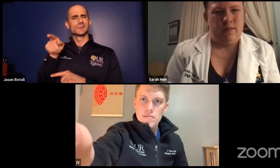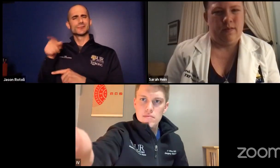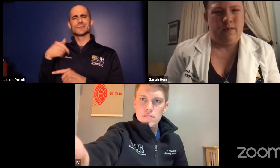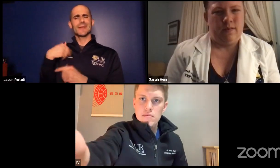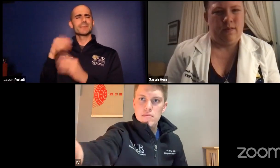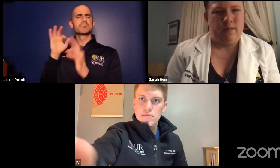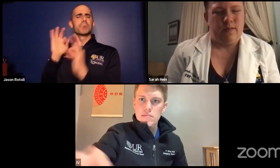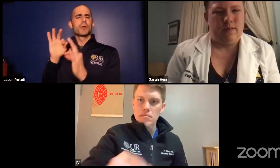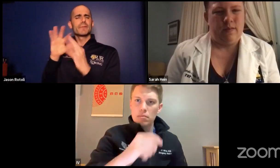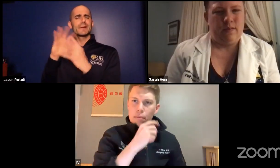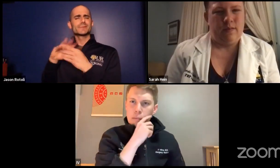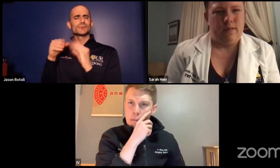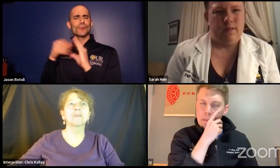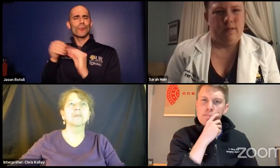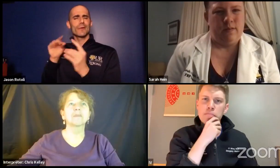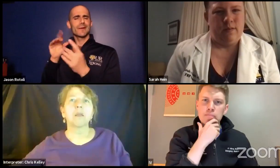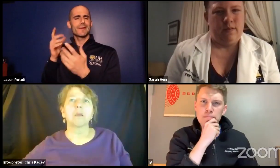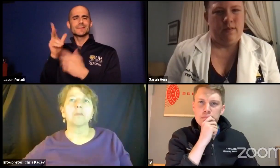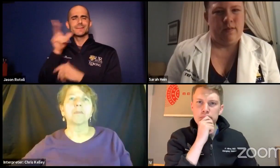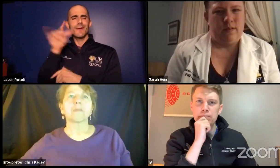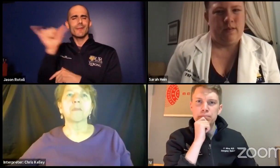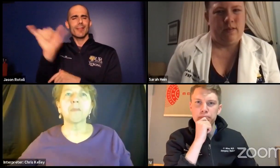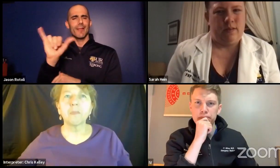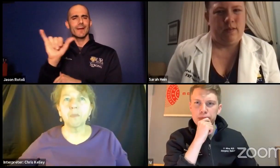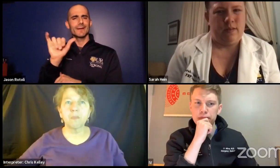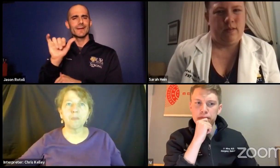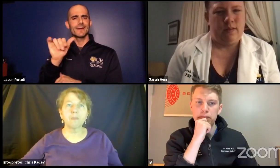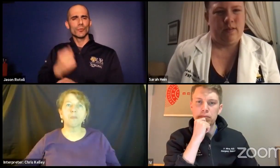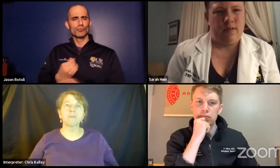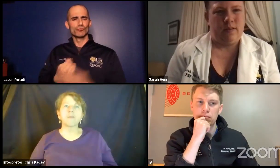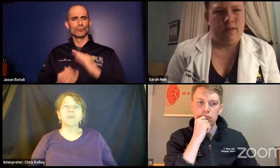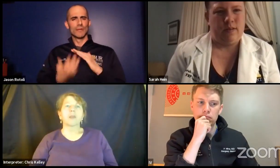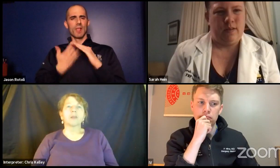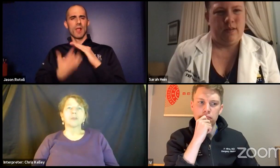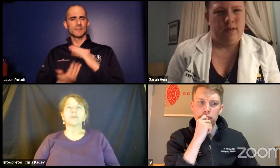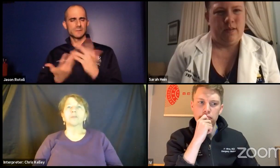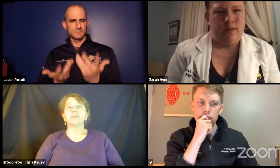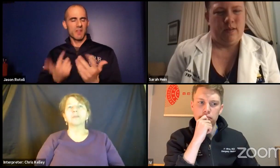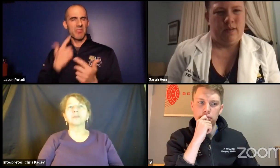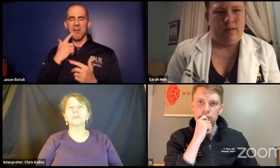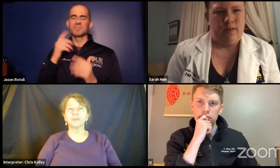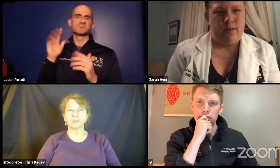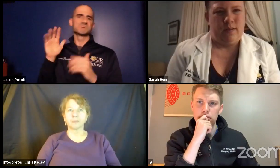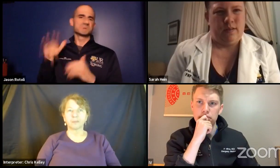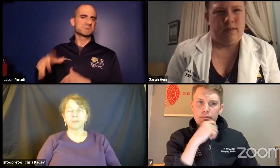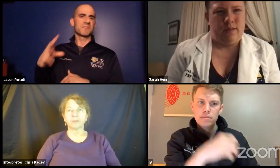other symptoms, sweating, pain, other things. So when you go to the emergency